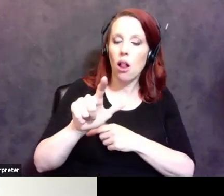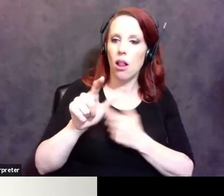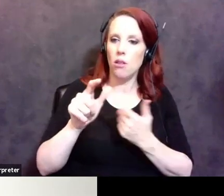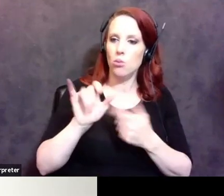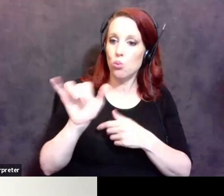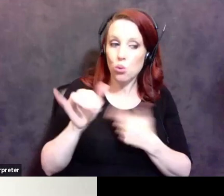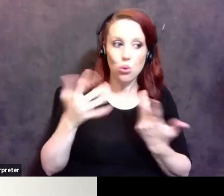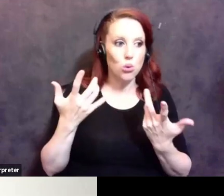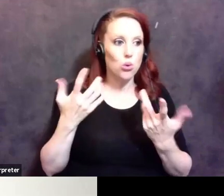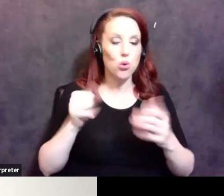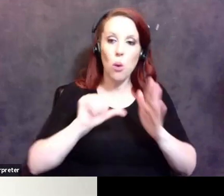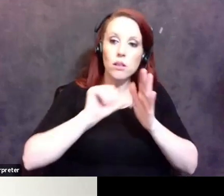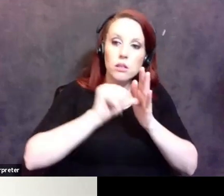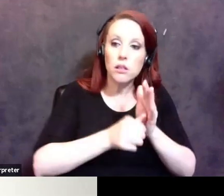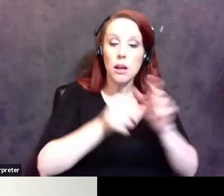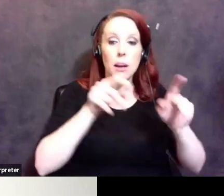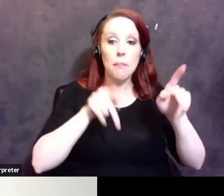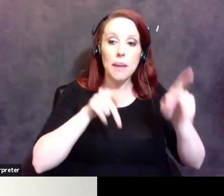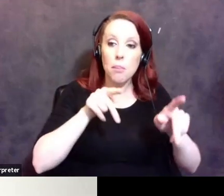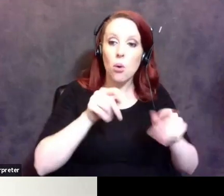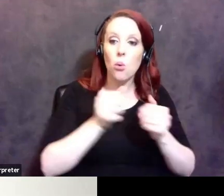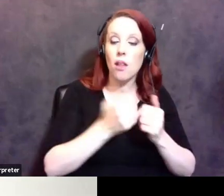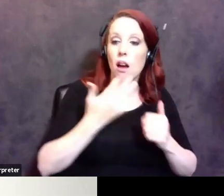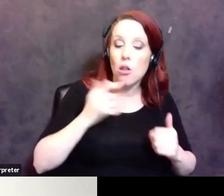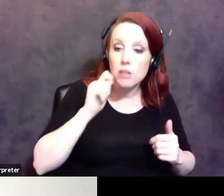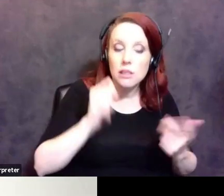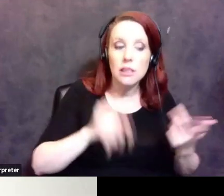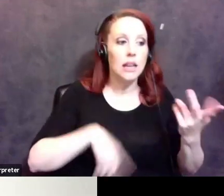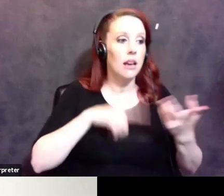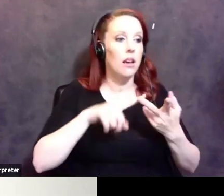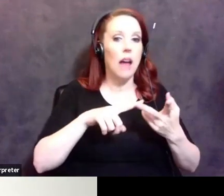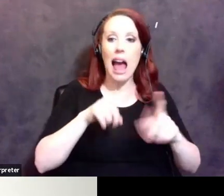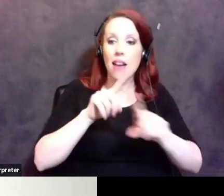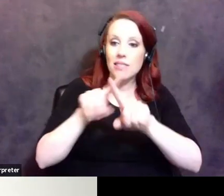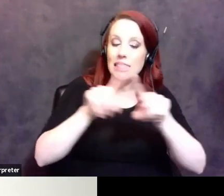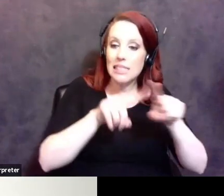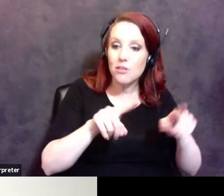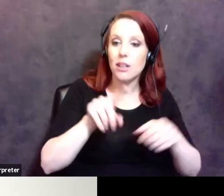Do they have other multiple oppressed identities that we can help help them elevate their work